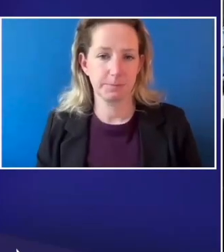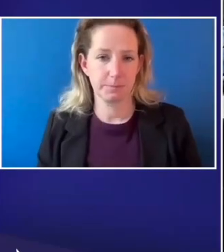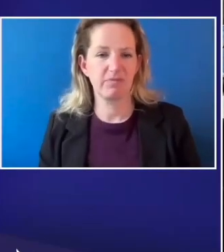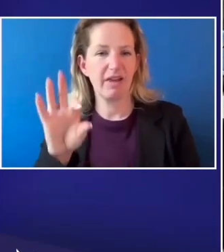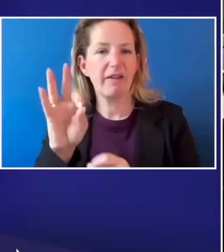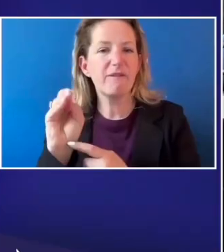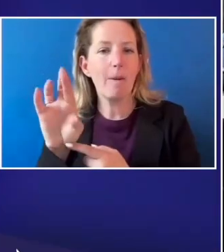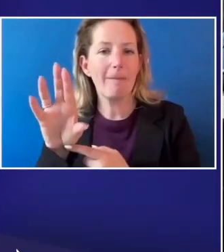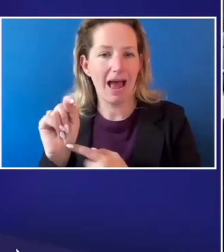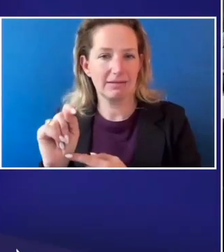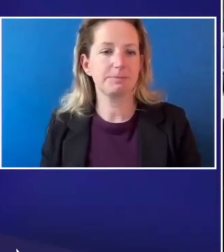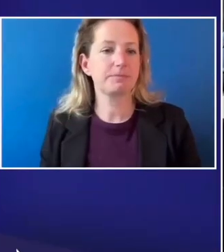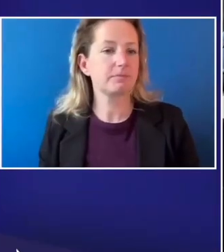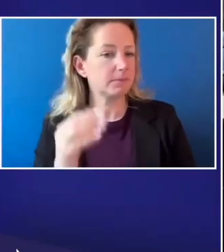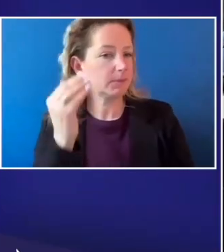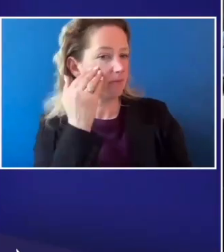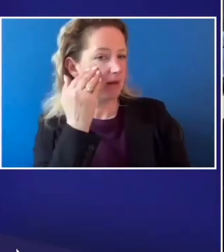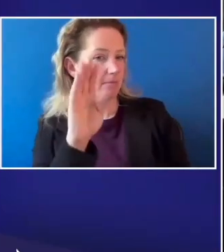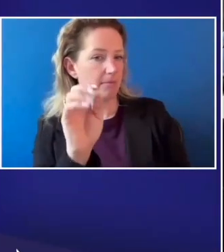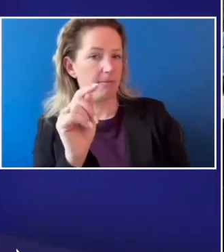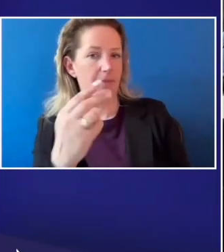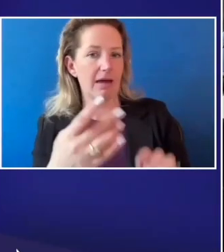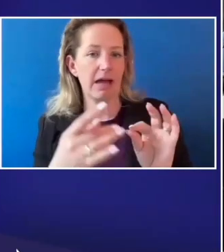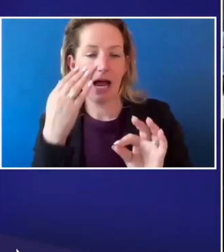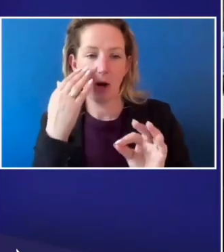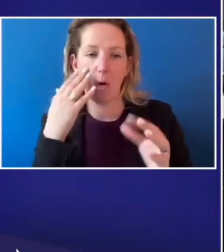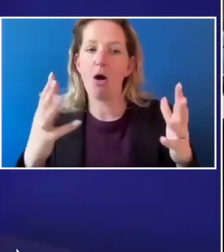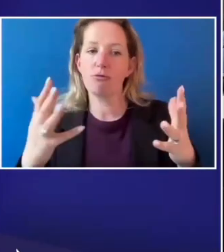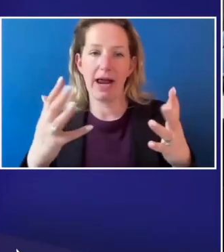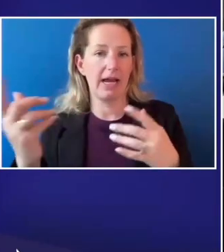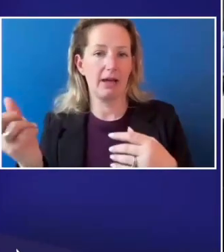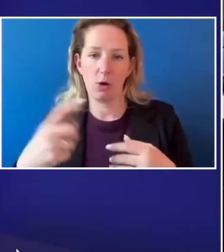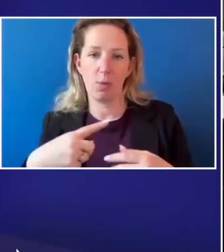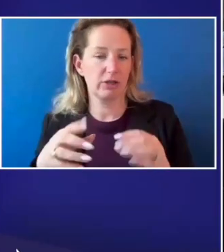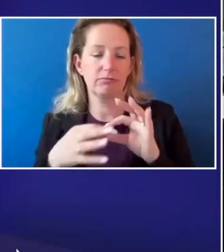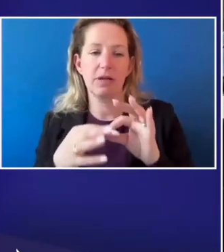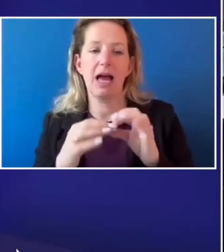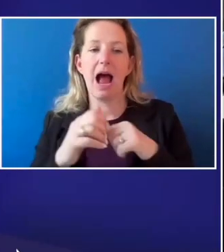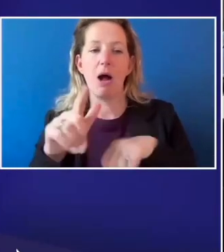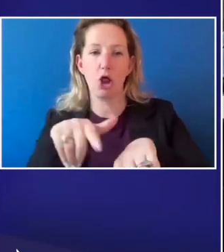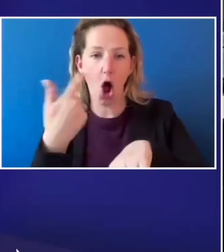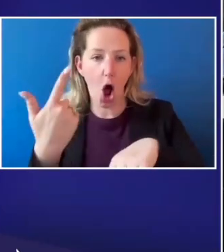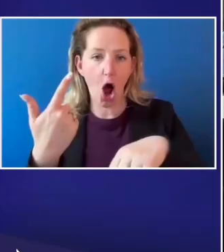I know that there was already a question of the length of the document. It's not that we added a ton of things in.